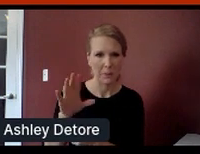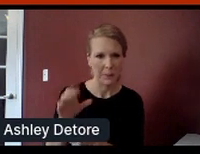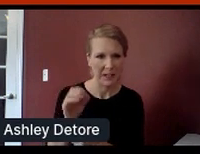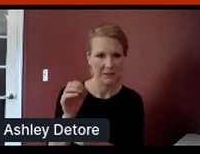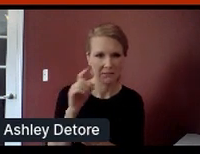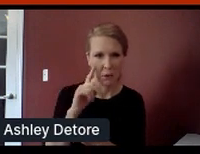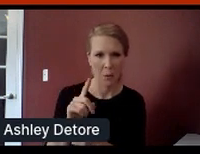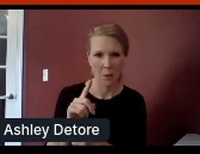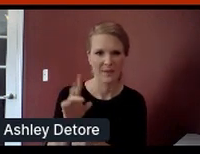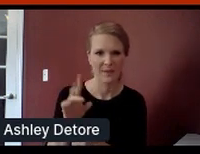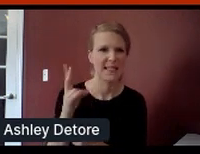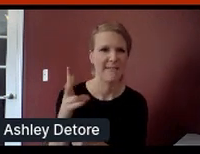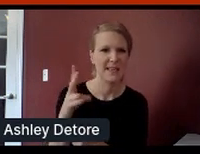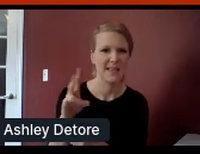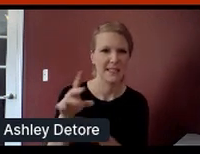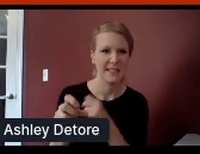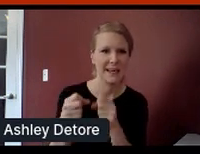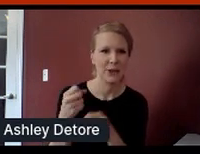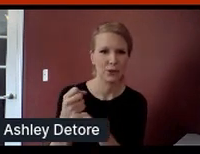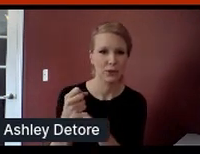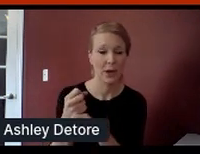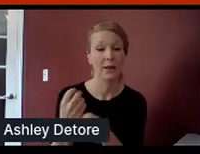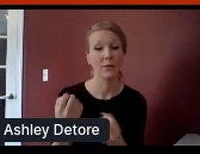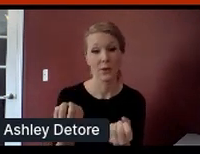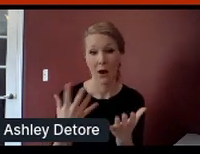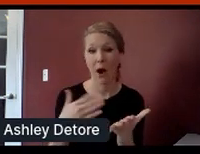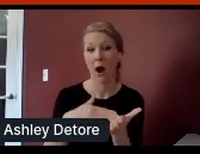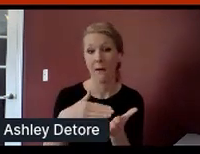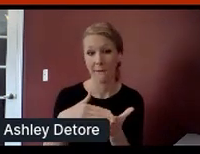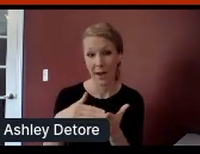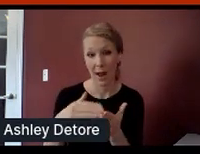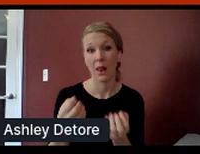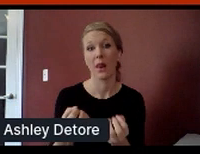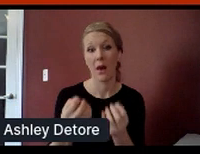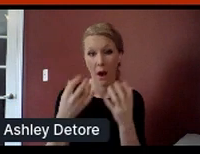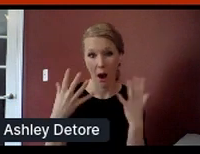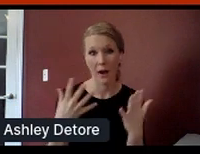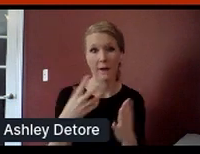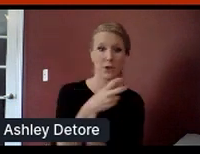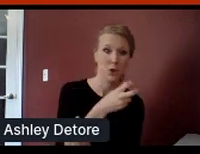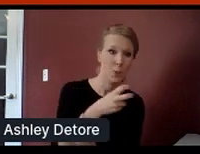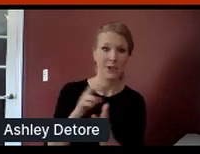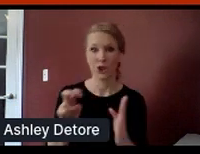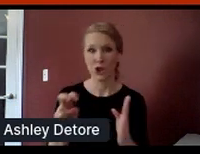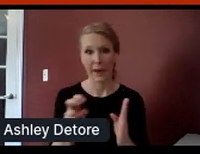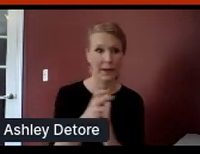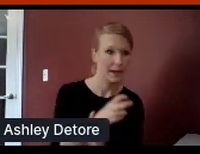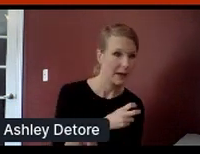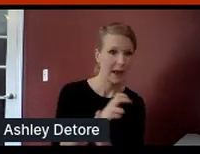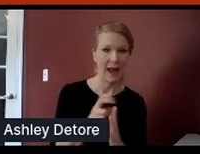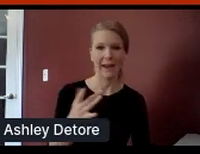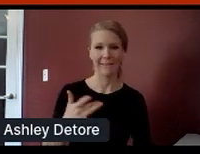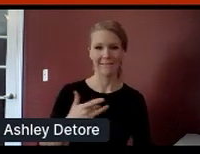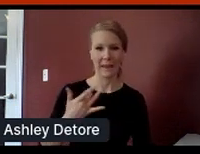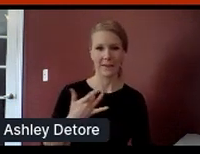And a lot of code switching in corporate. And it literally sucks your soul out.